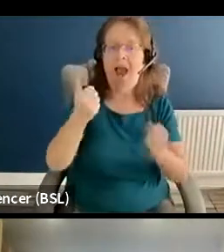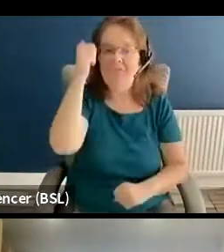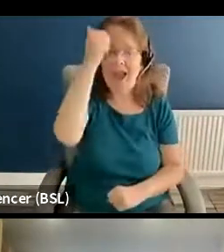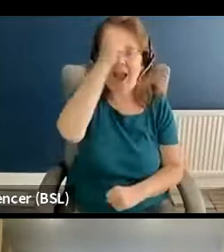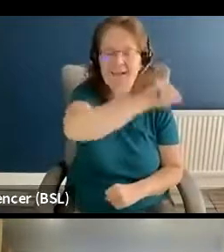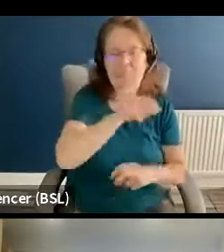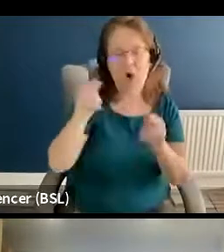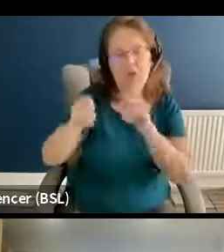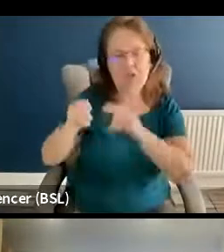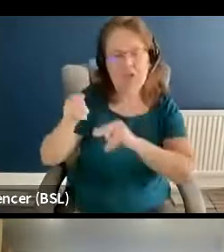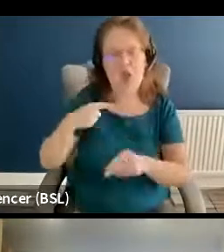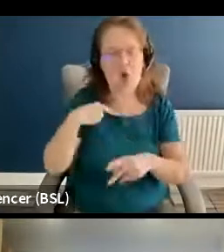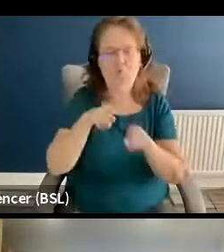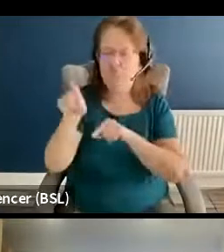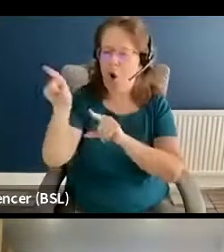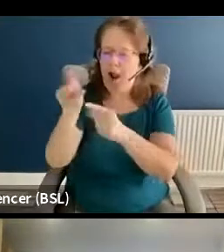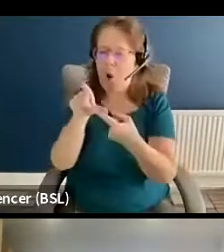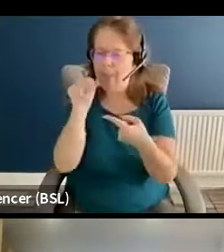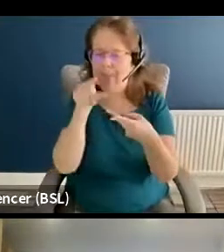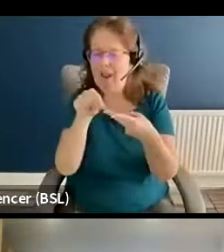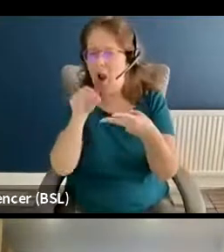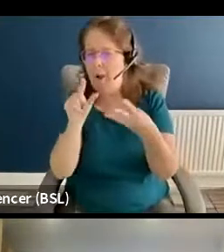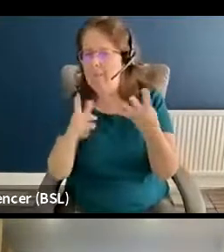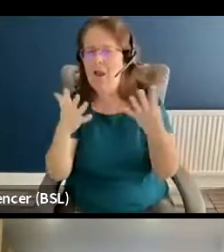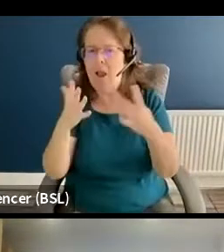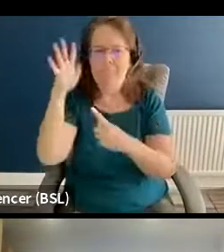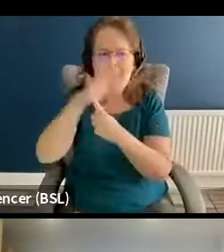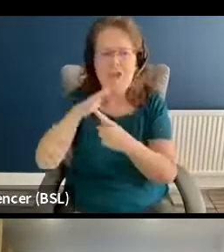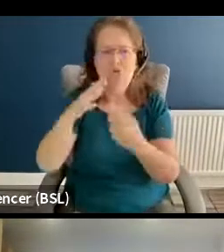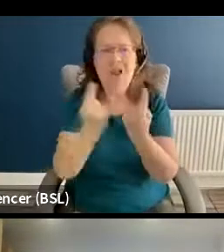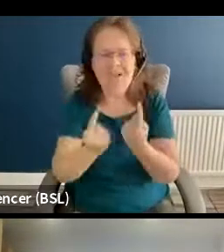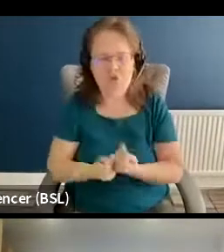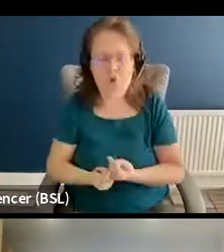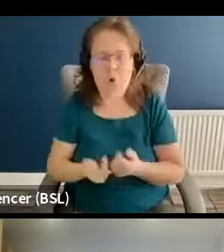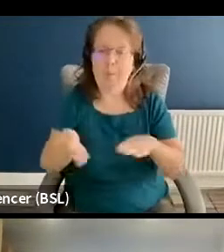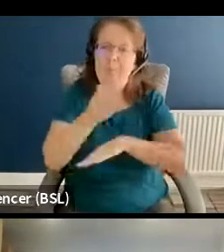and pick up all the major issues before we do any user testing. So as you wouldn't put